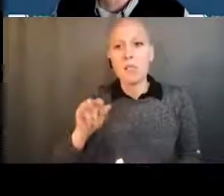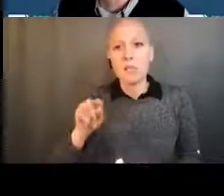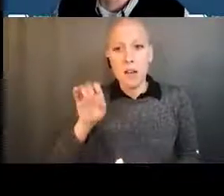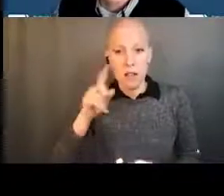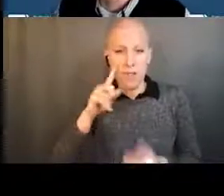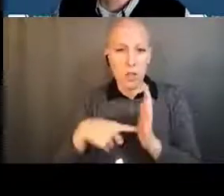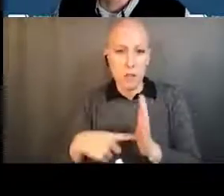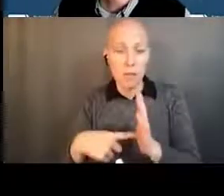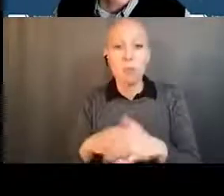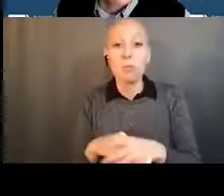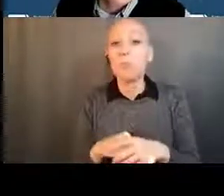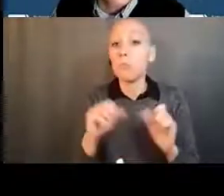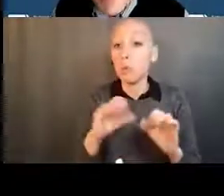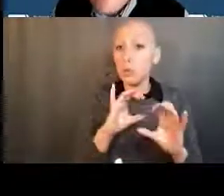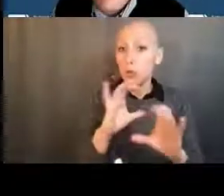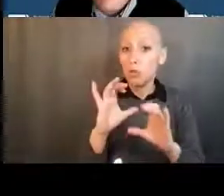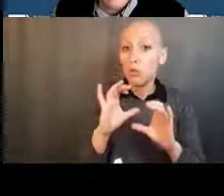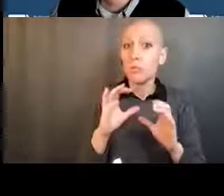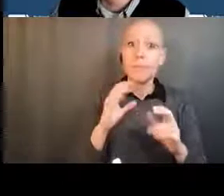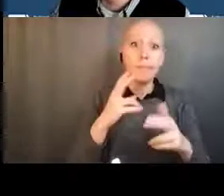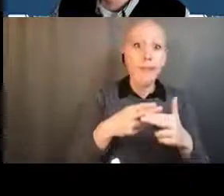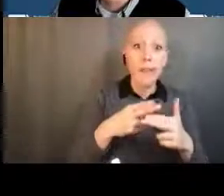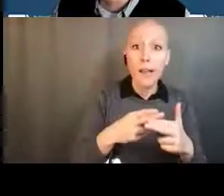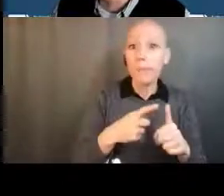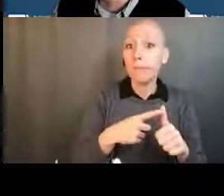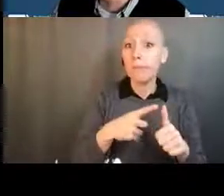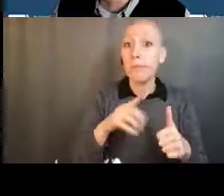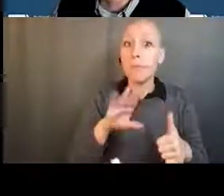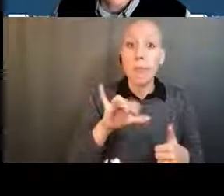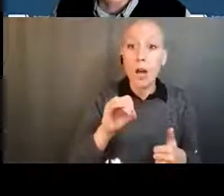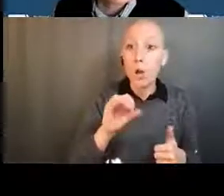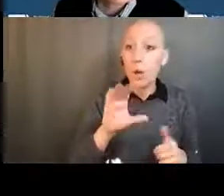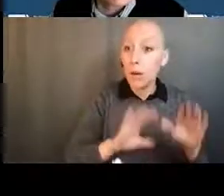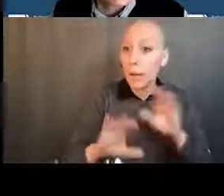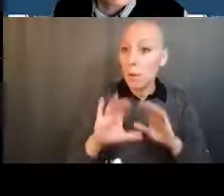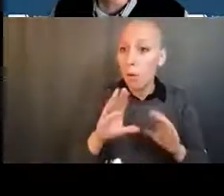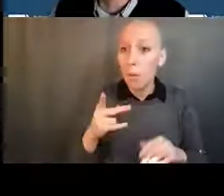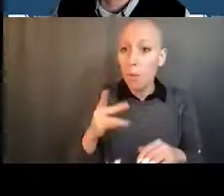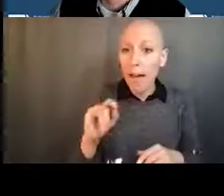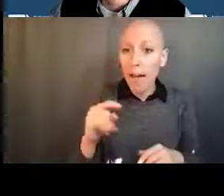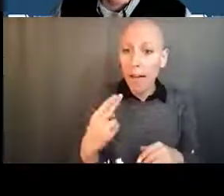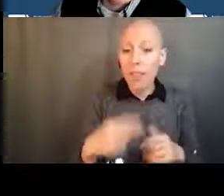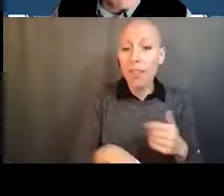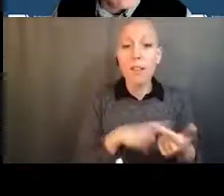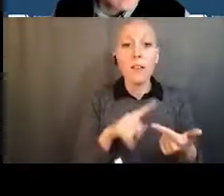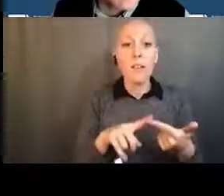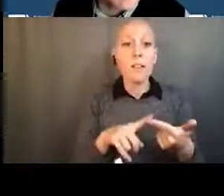by the name of the biochemical pathway, and this will allow you to see the types of applications